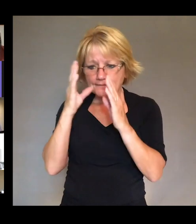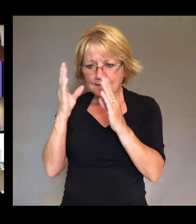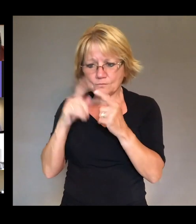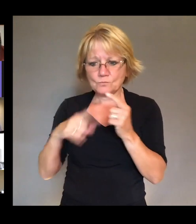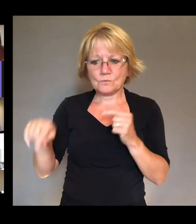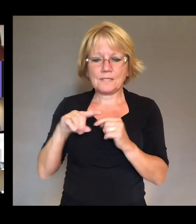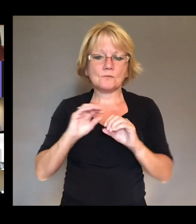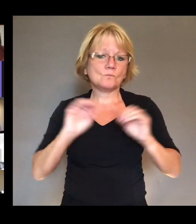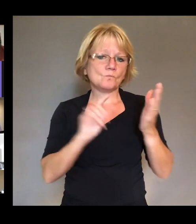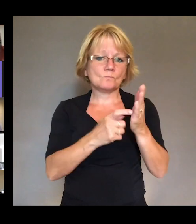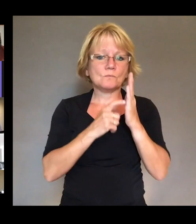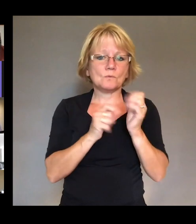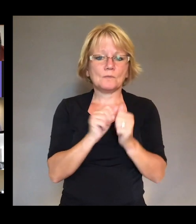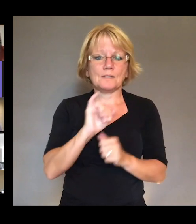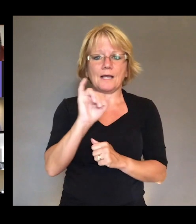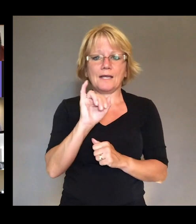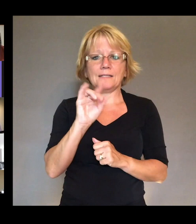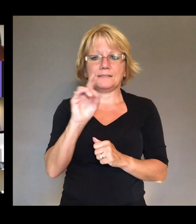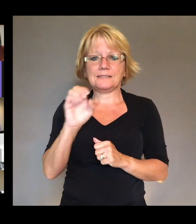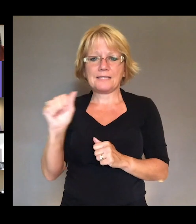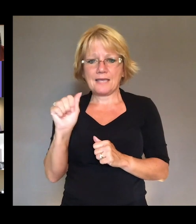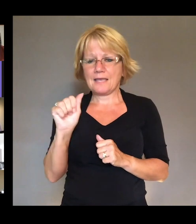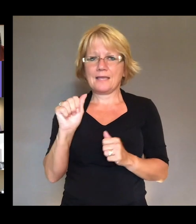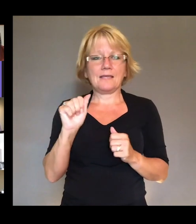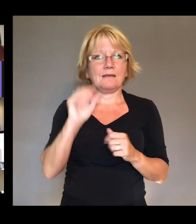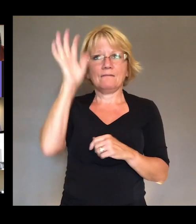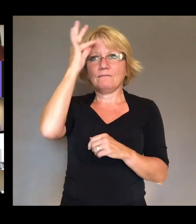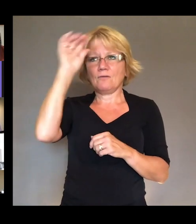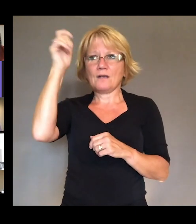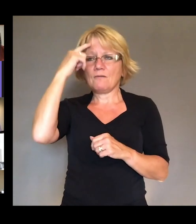No mandate in the IBA or our federal government has ever,